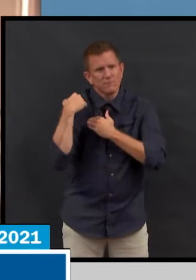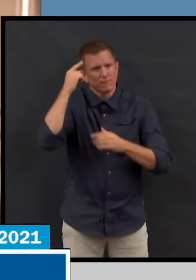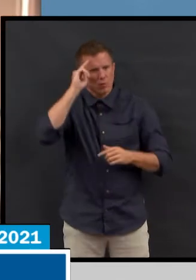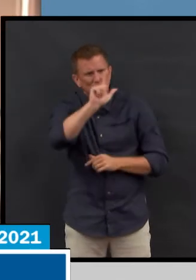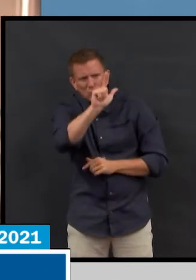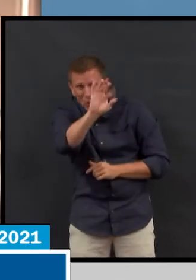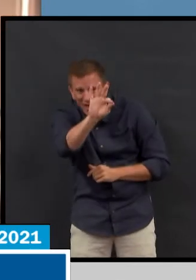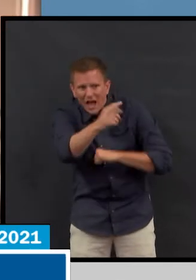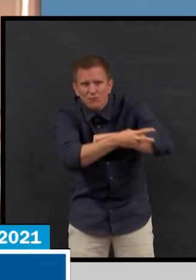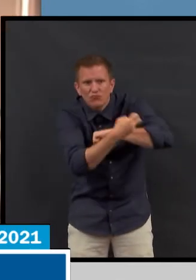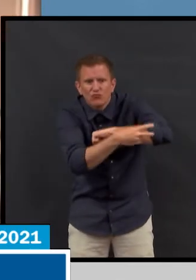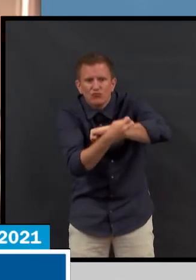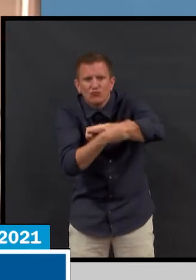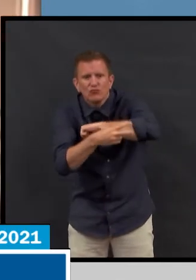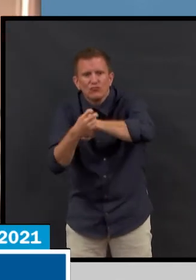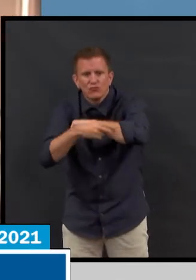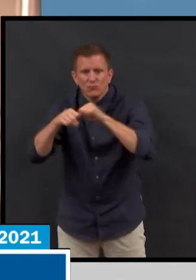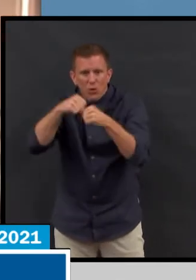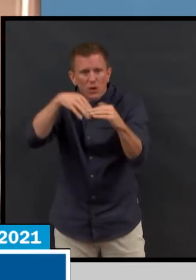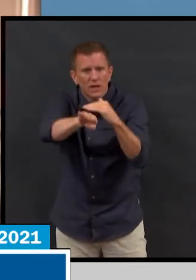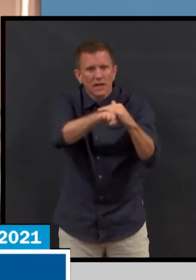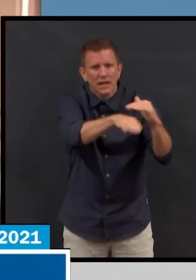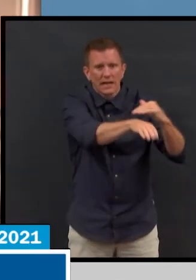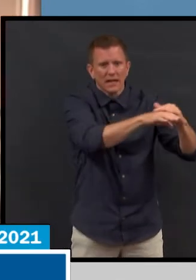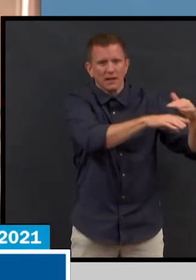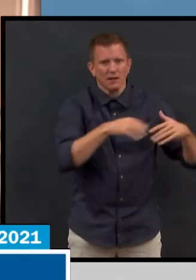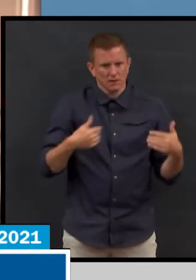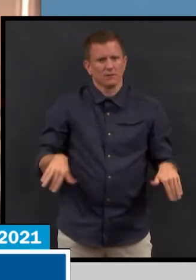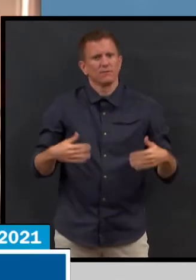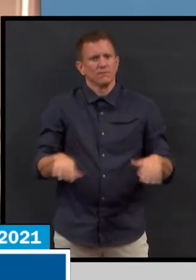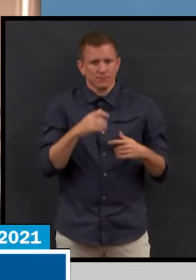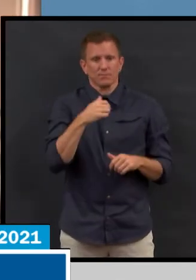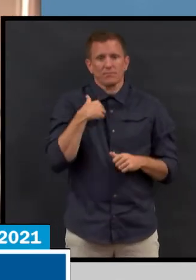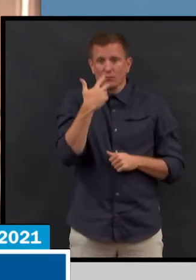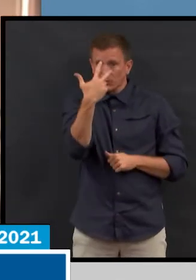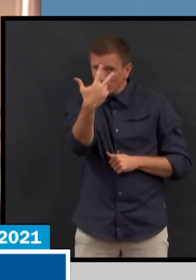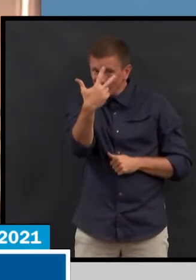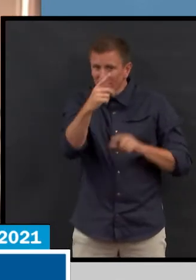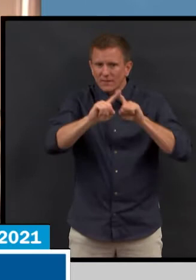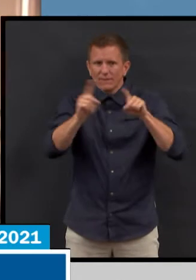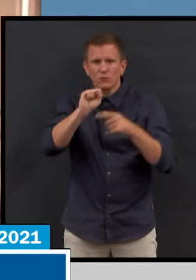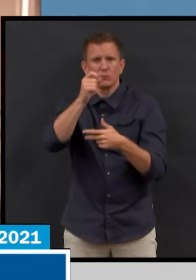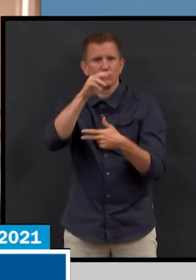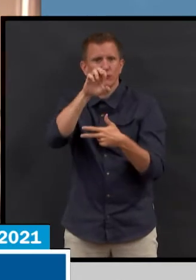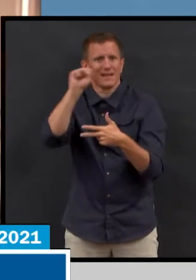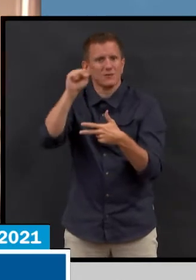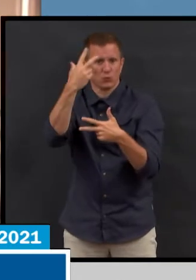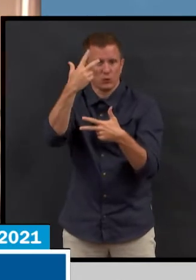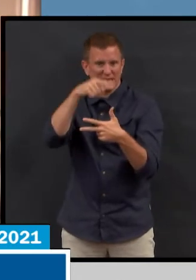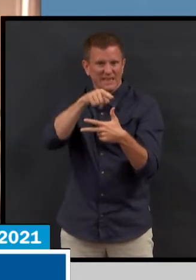uh sprees or arrest periods uh we're working to it to address this our officers are out there